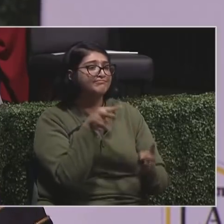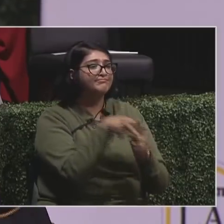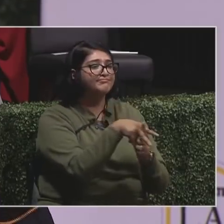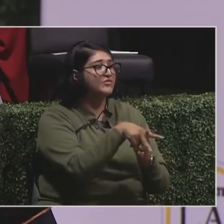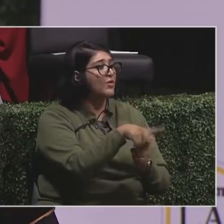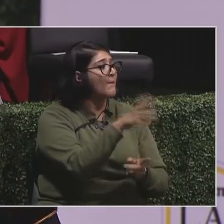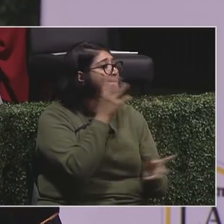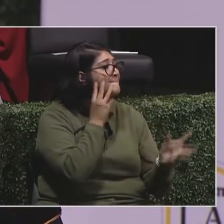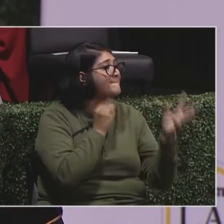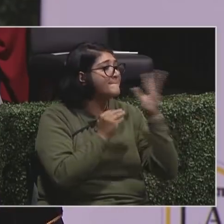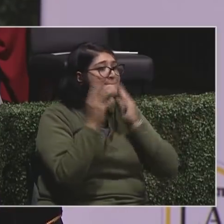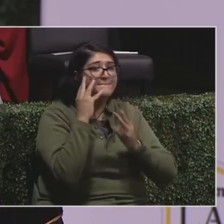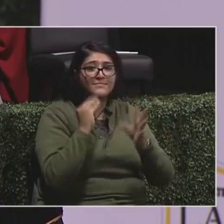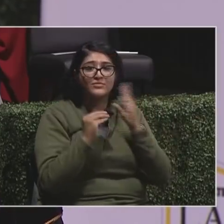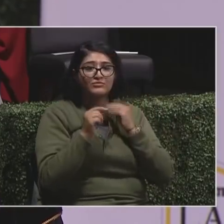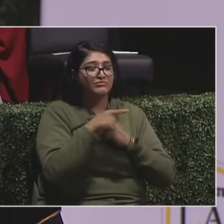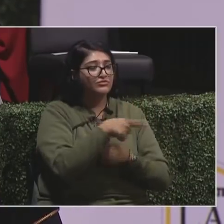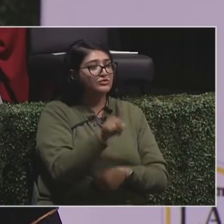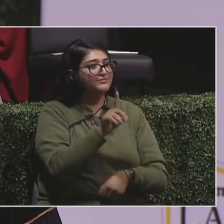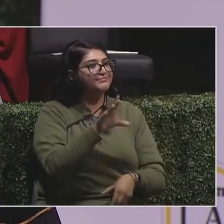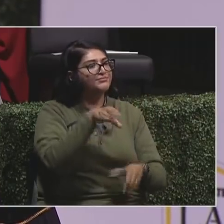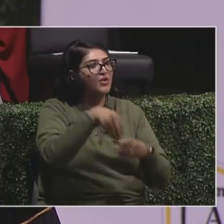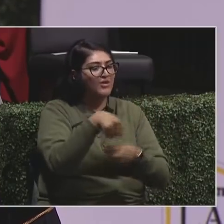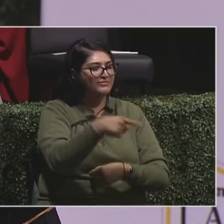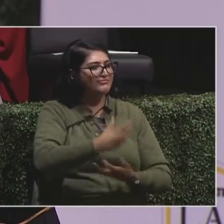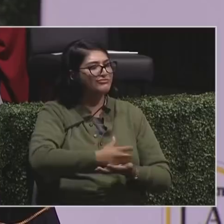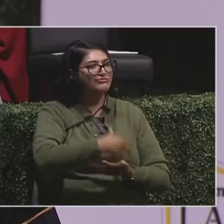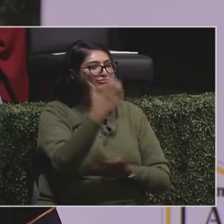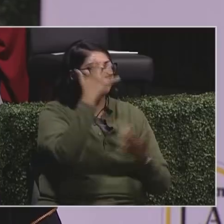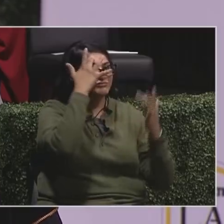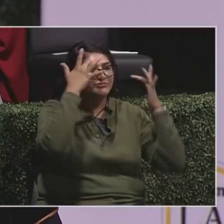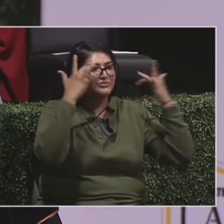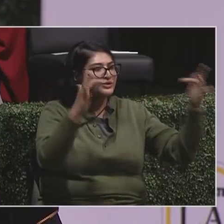COMMUNITIES THAT YOU WILL ENERGIZE AND EMPOWER WITH ALL THAT YOU'VE LEARNED,